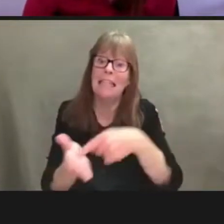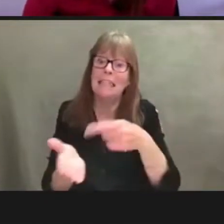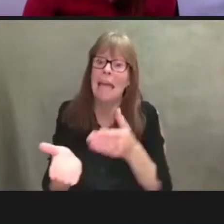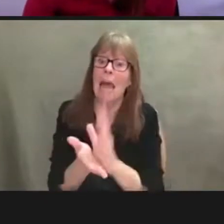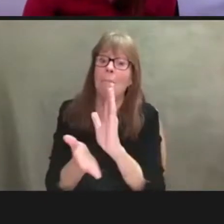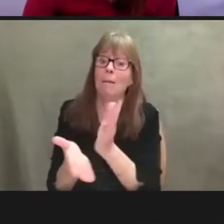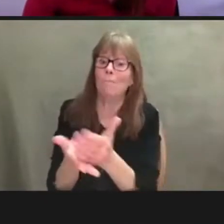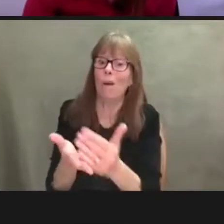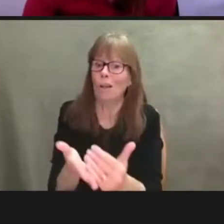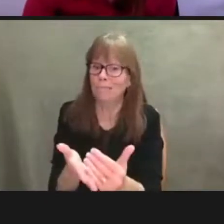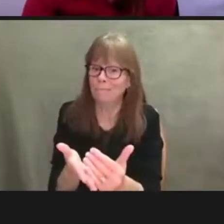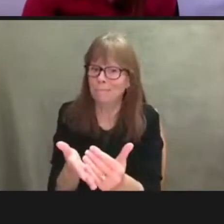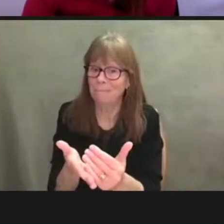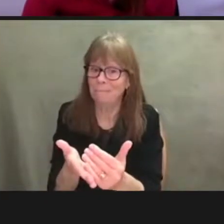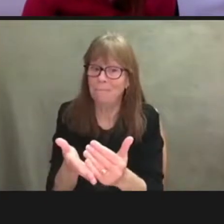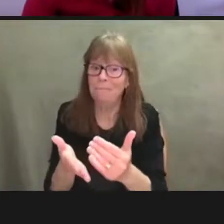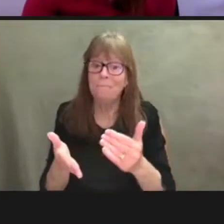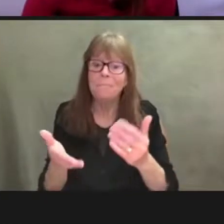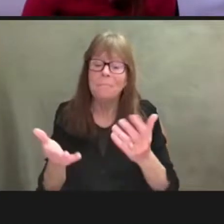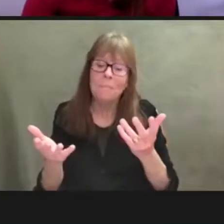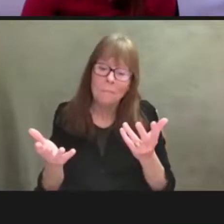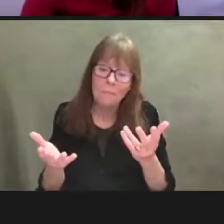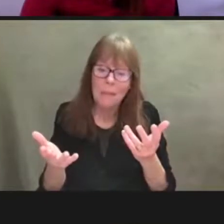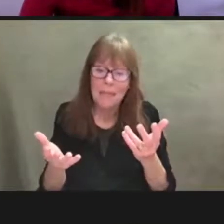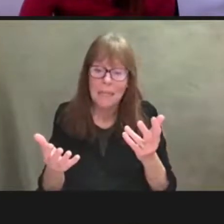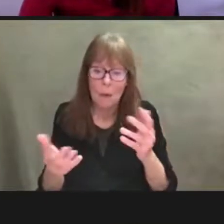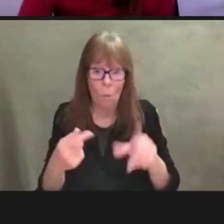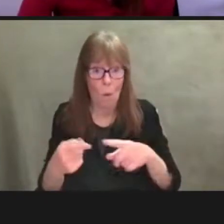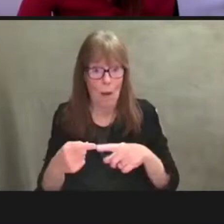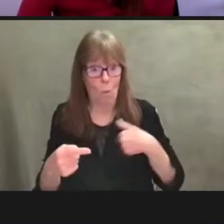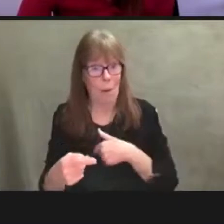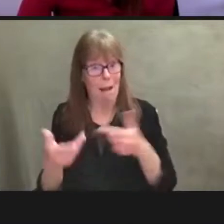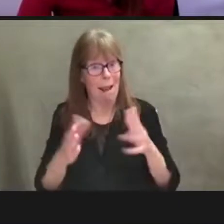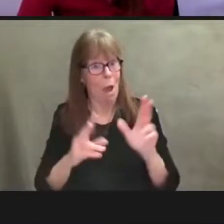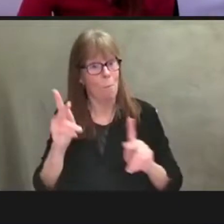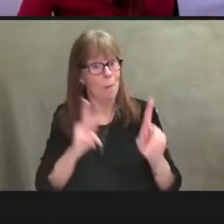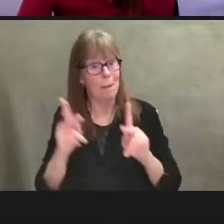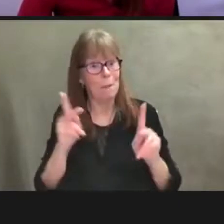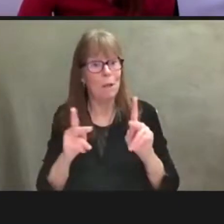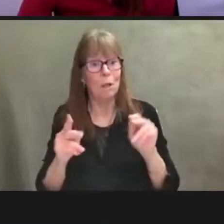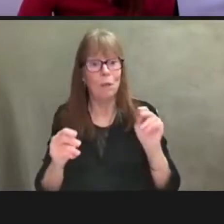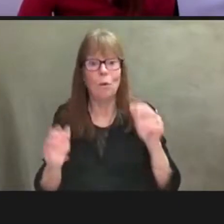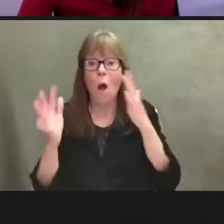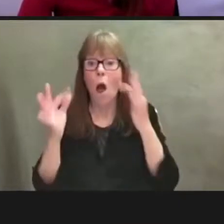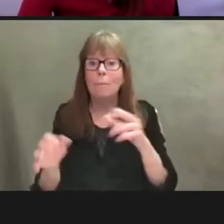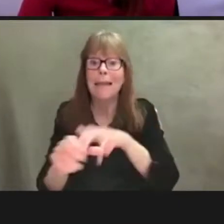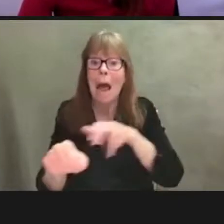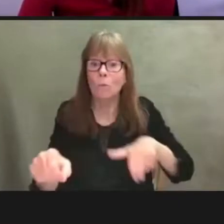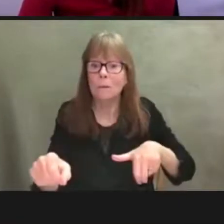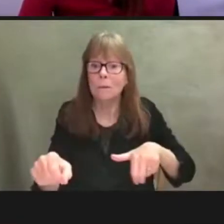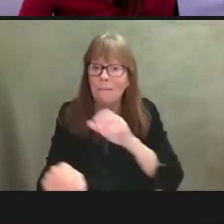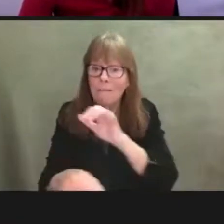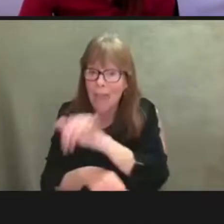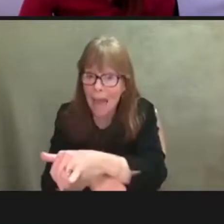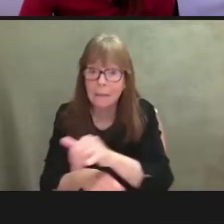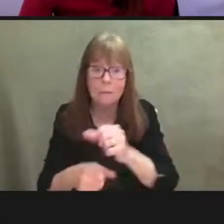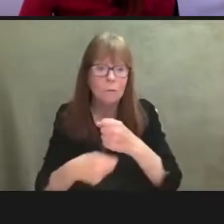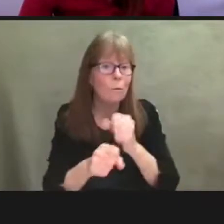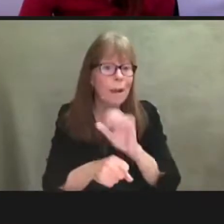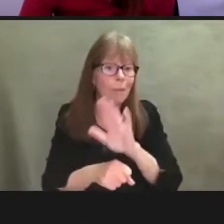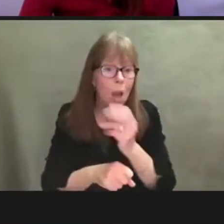And as soon as we allow people to sort of opt out of that and create their own private